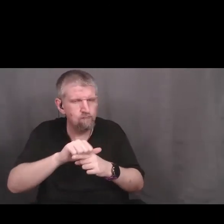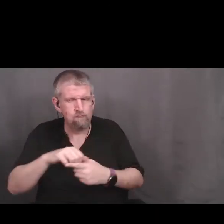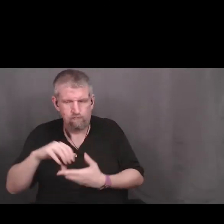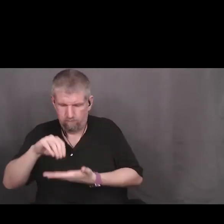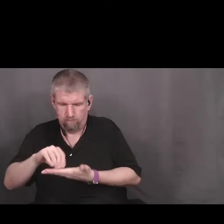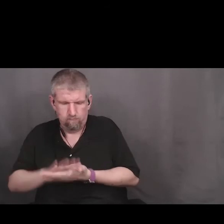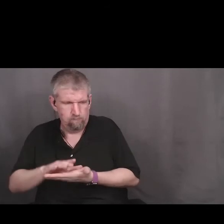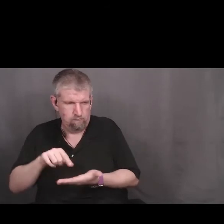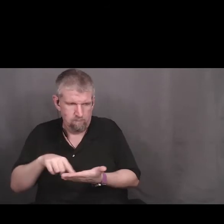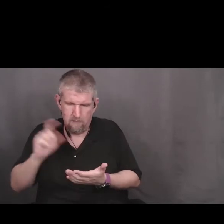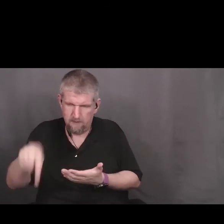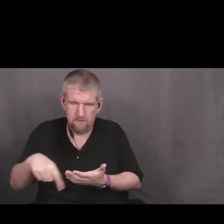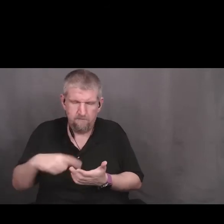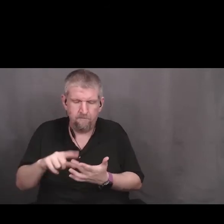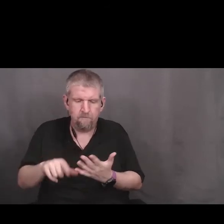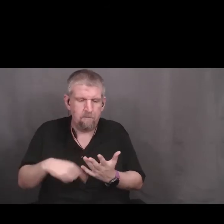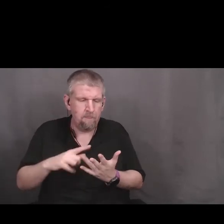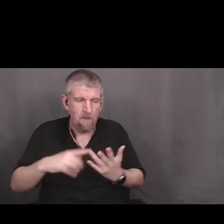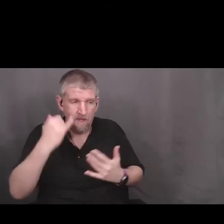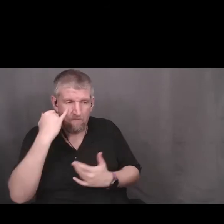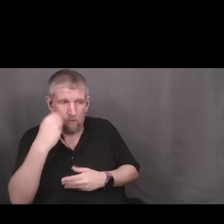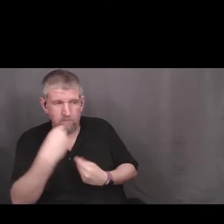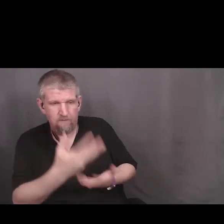if they're providing any type of assist devices